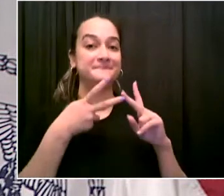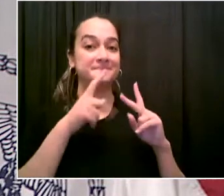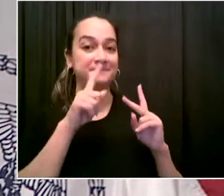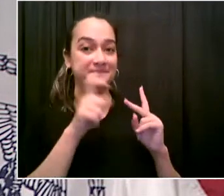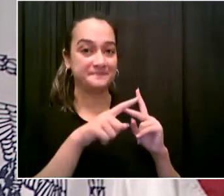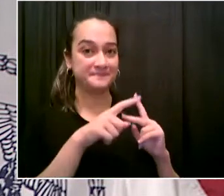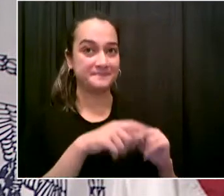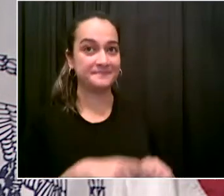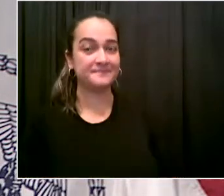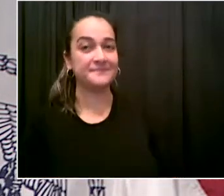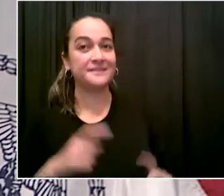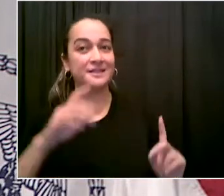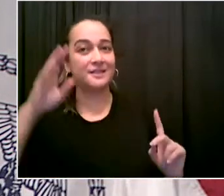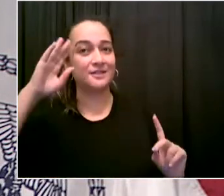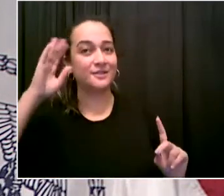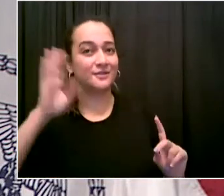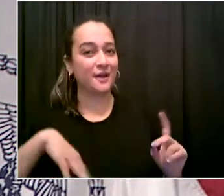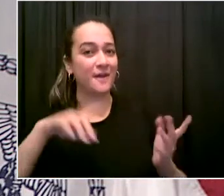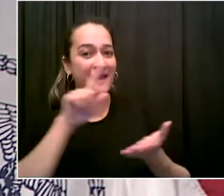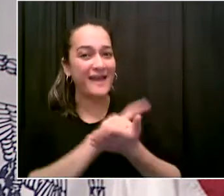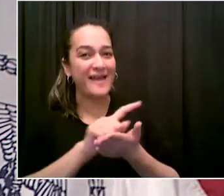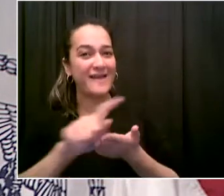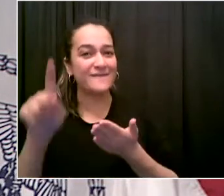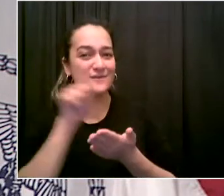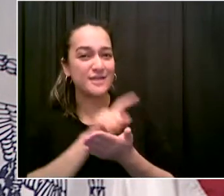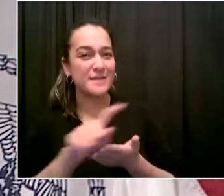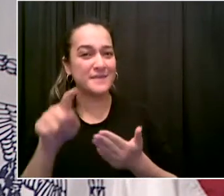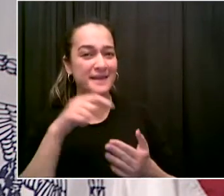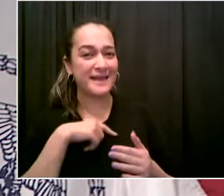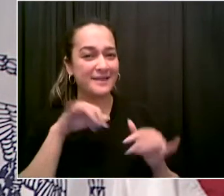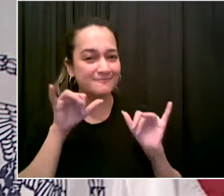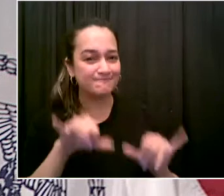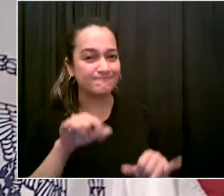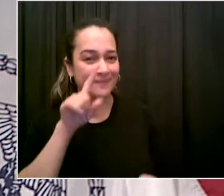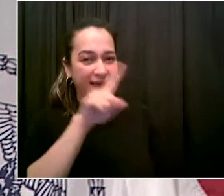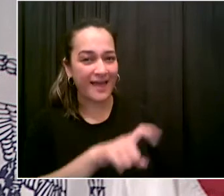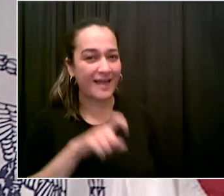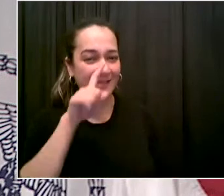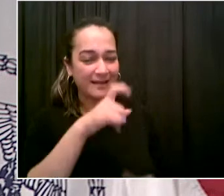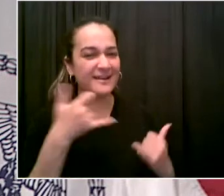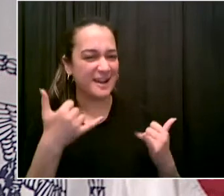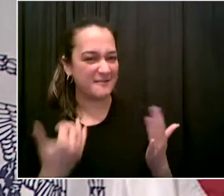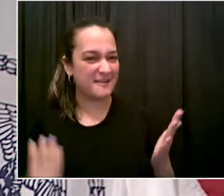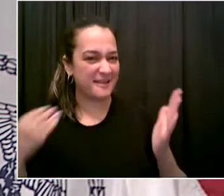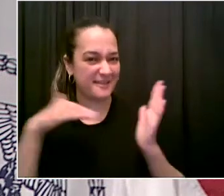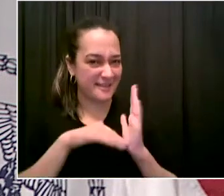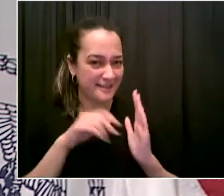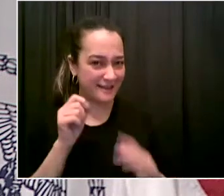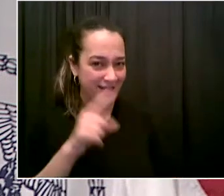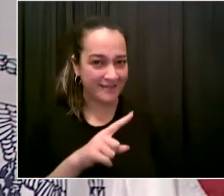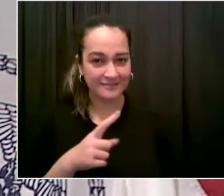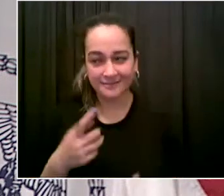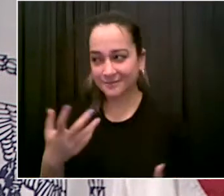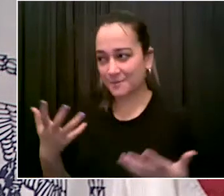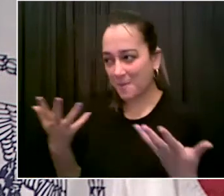WATCHING THAT